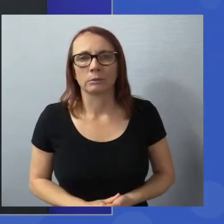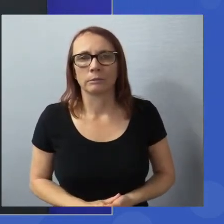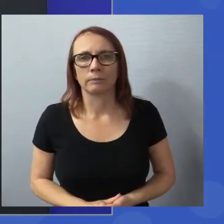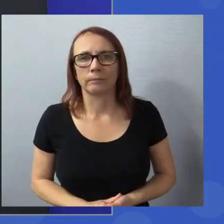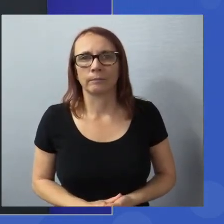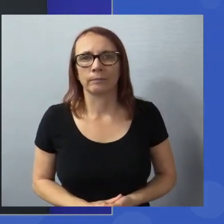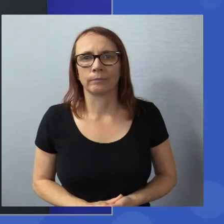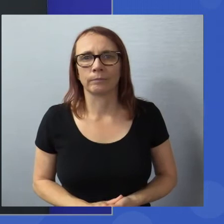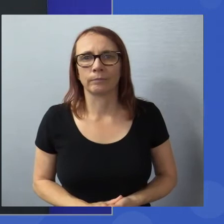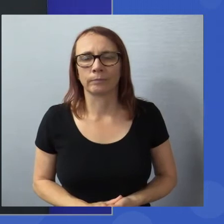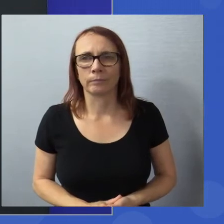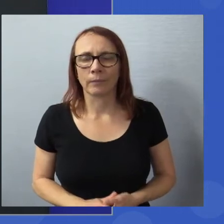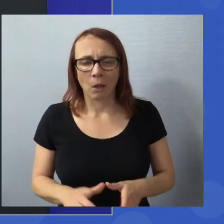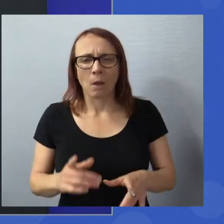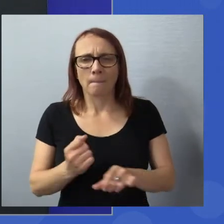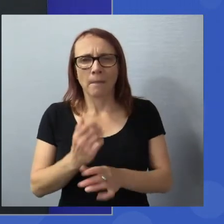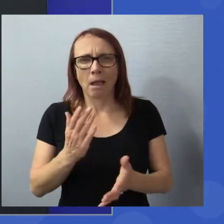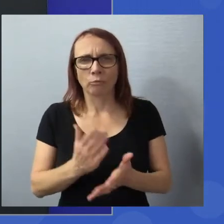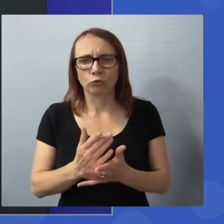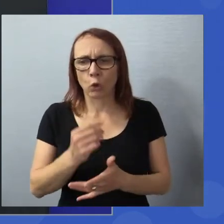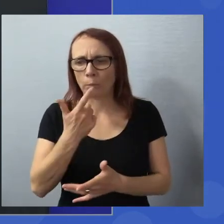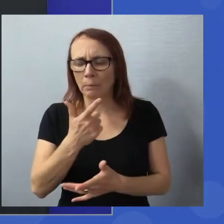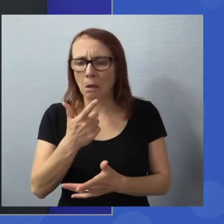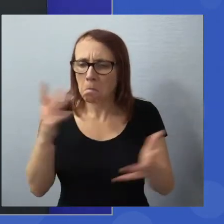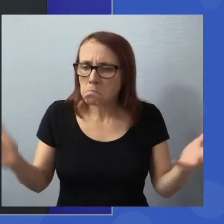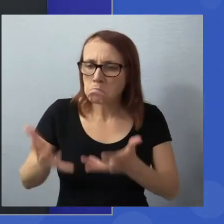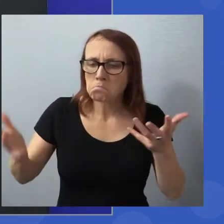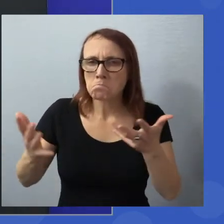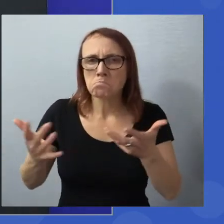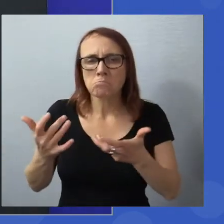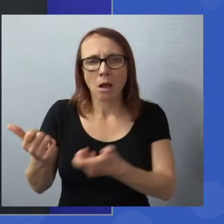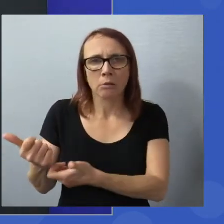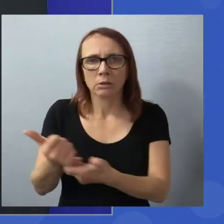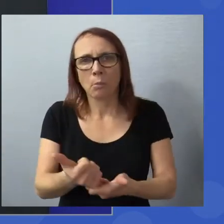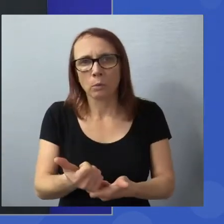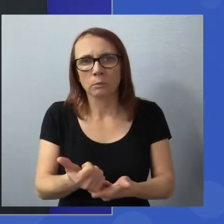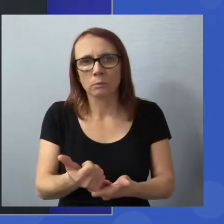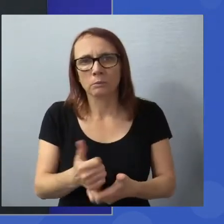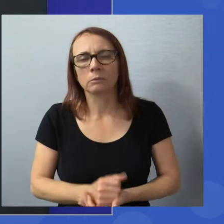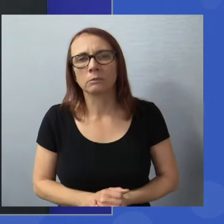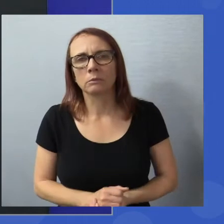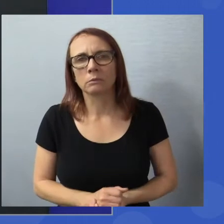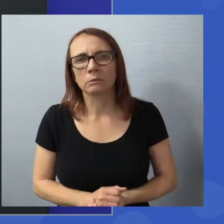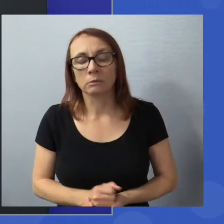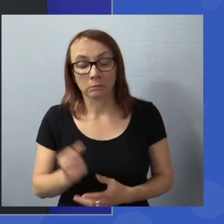kind of carries people along carries public support along all the way and it's really important that people feel they can